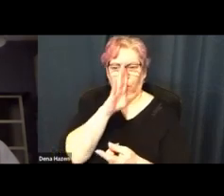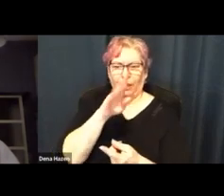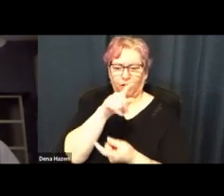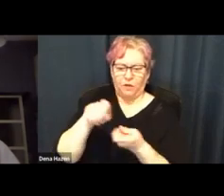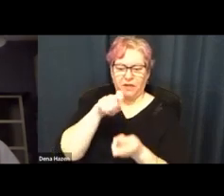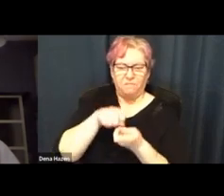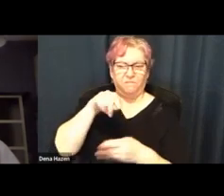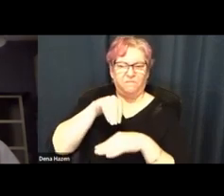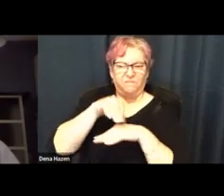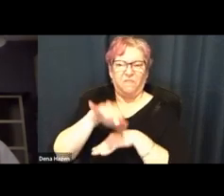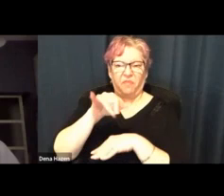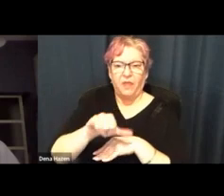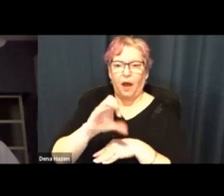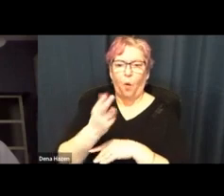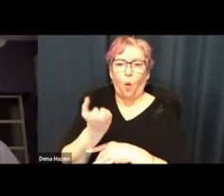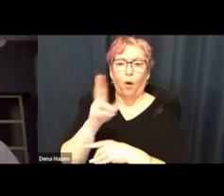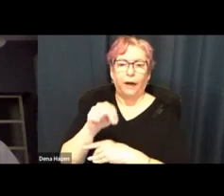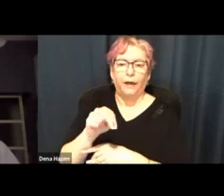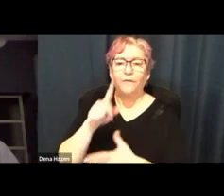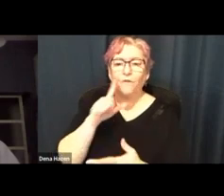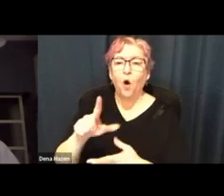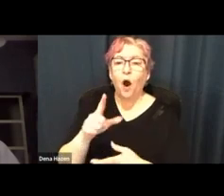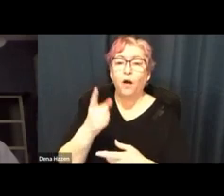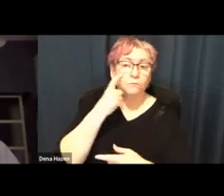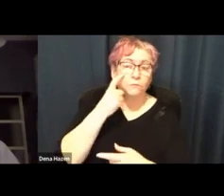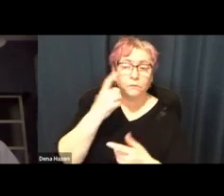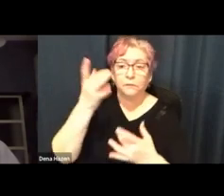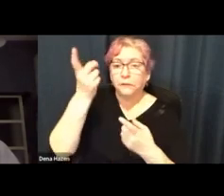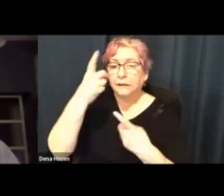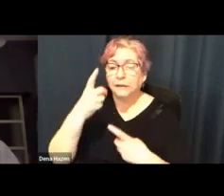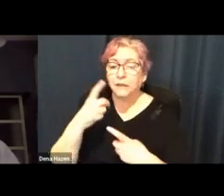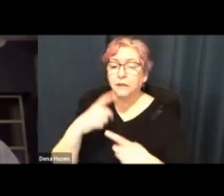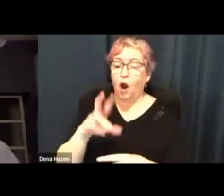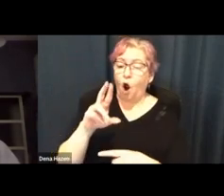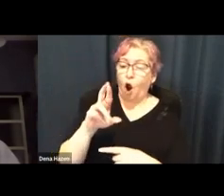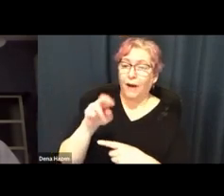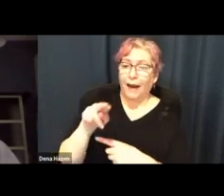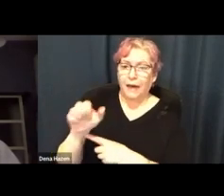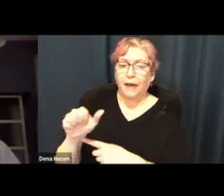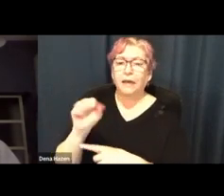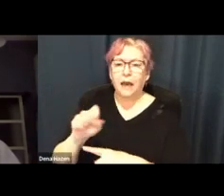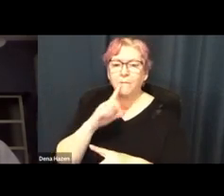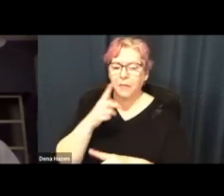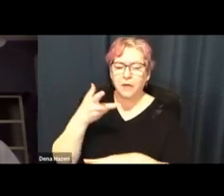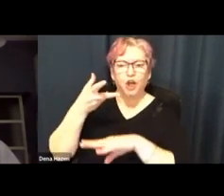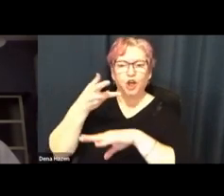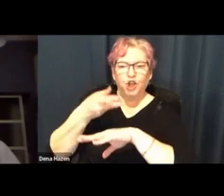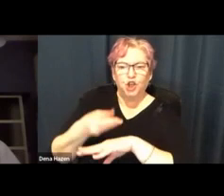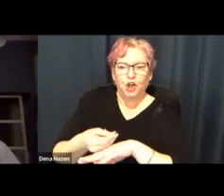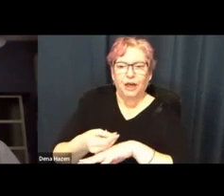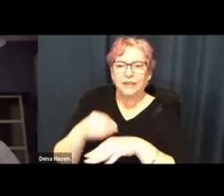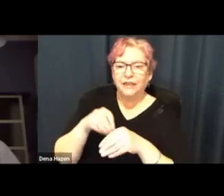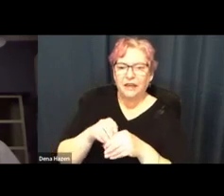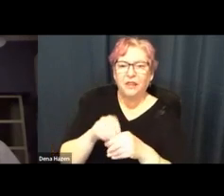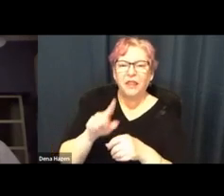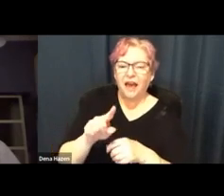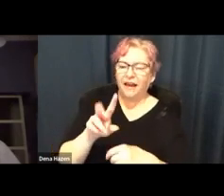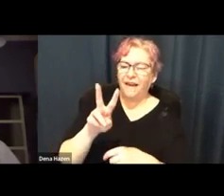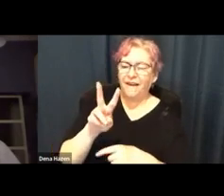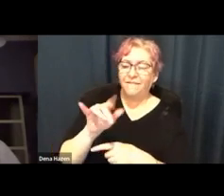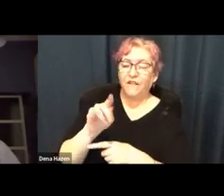In the case of retinal diseases, RNA therapies can be injected into the vitreous of the eye.